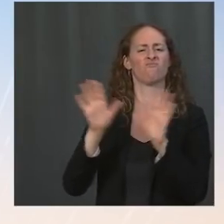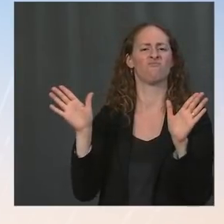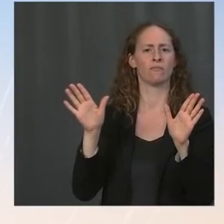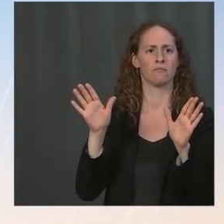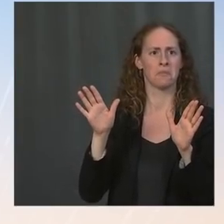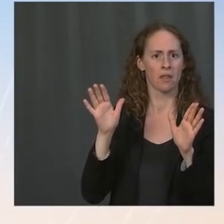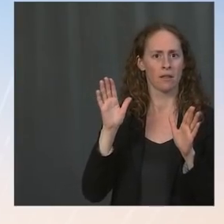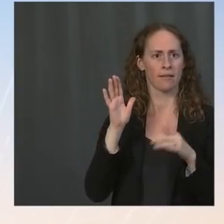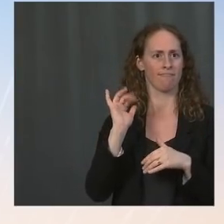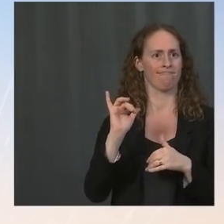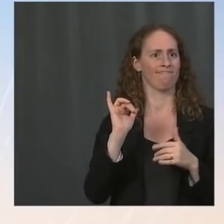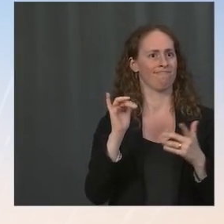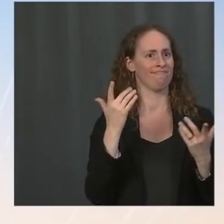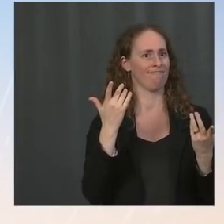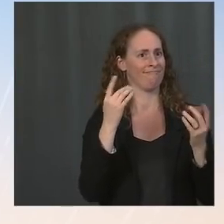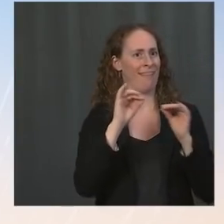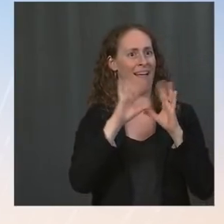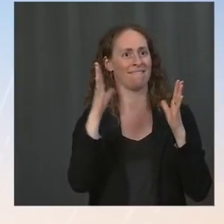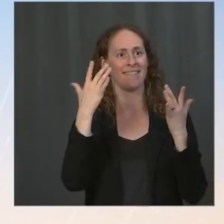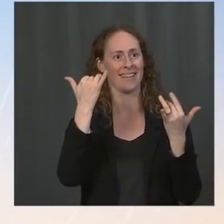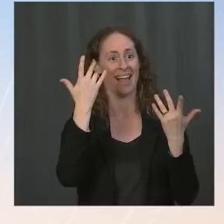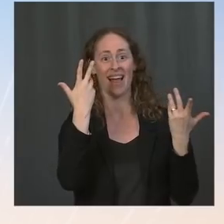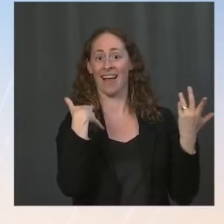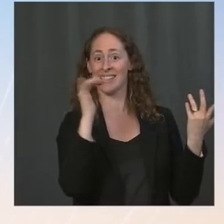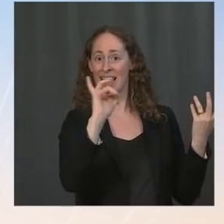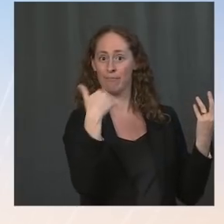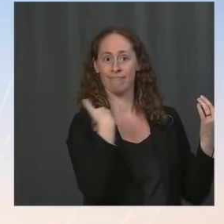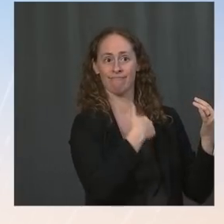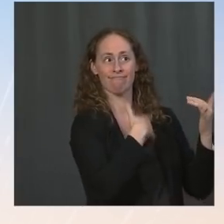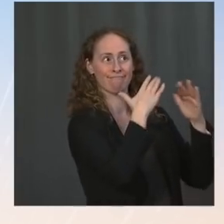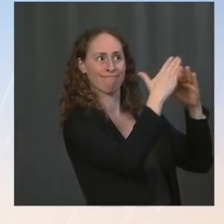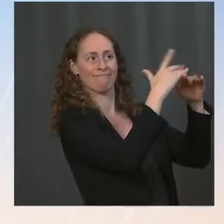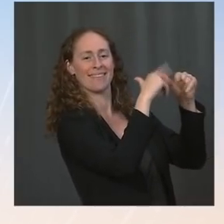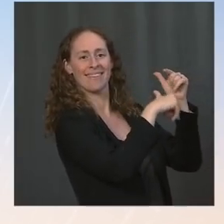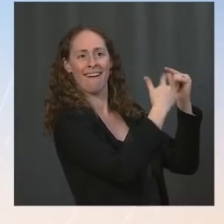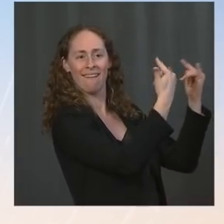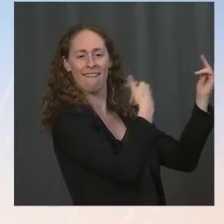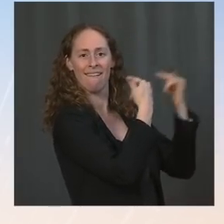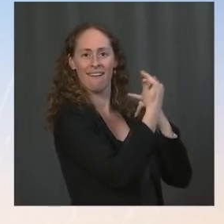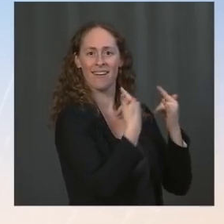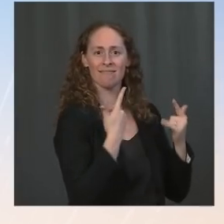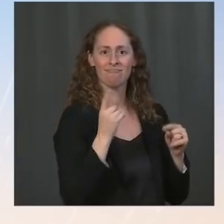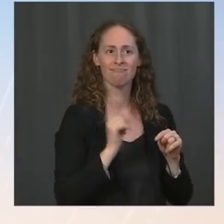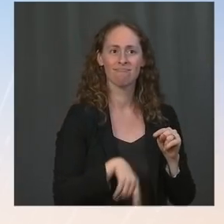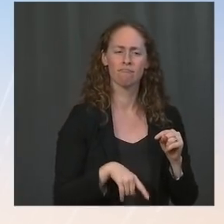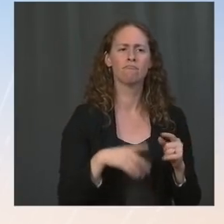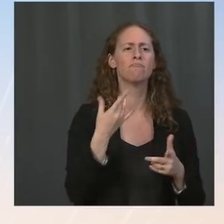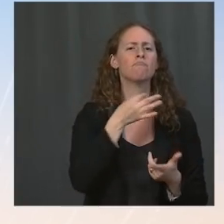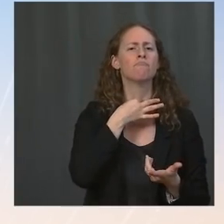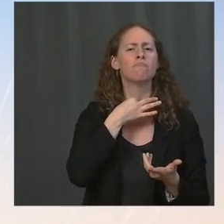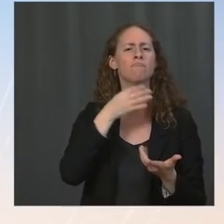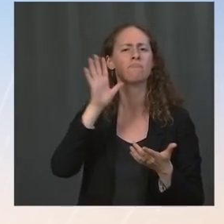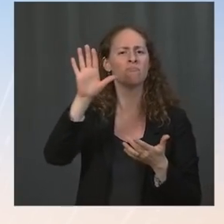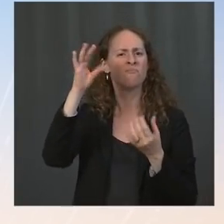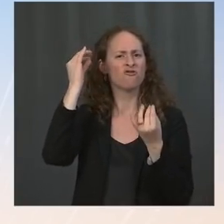people from the same countries come to the U.S., but what's the administration's reaction to the EU taking that step? Ms. Psaki: Well, I think it's, first,